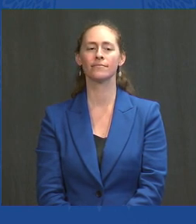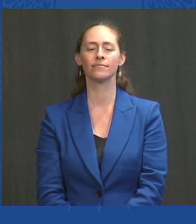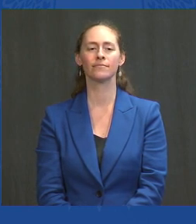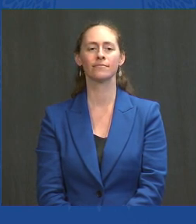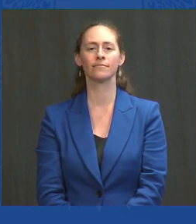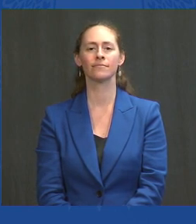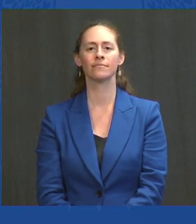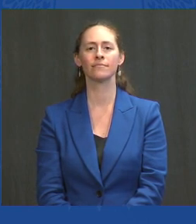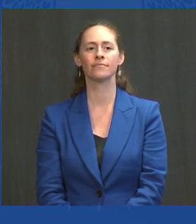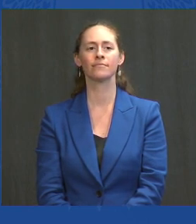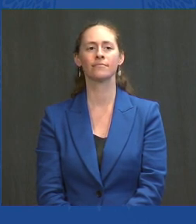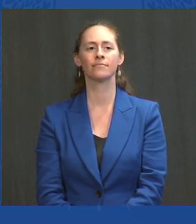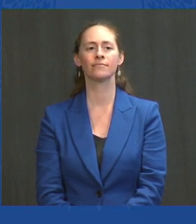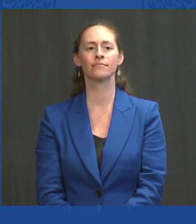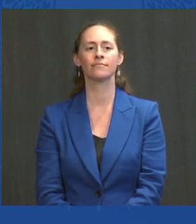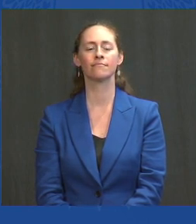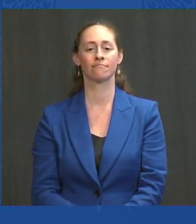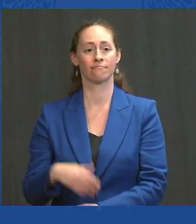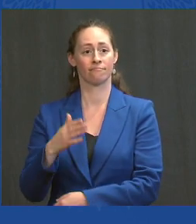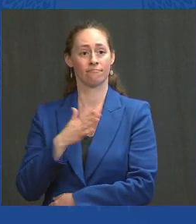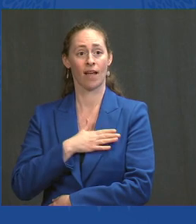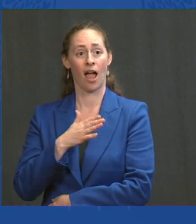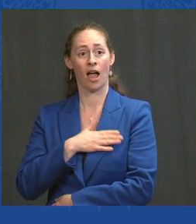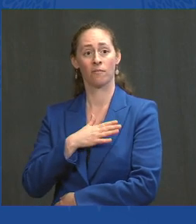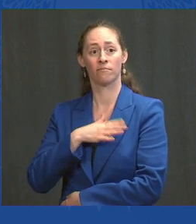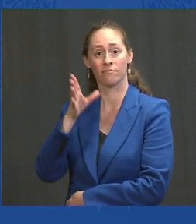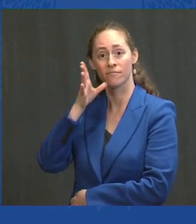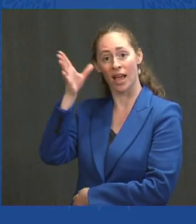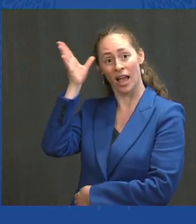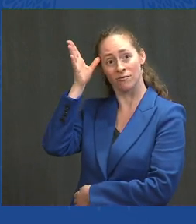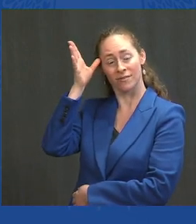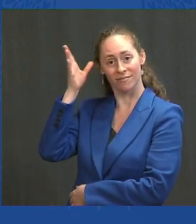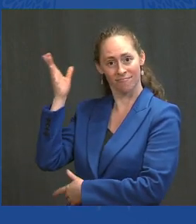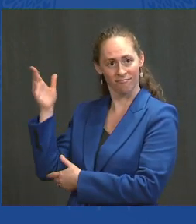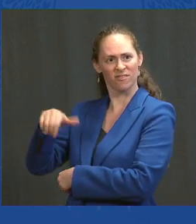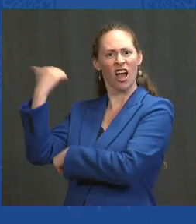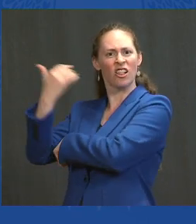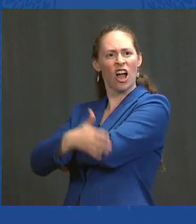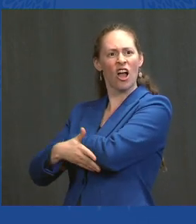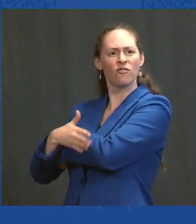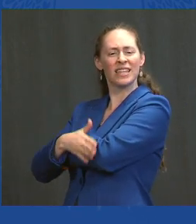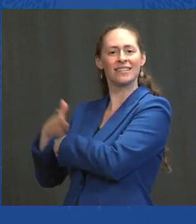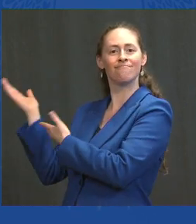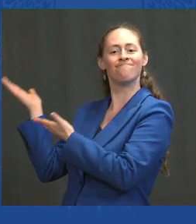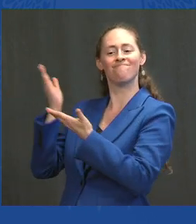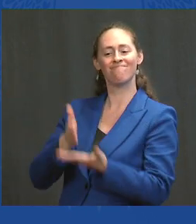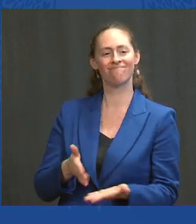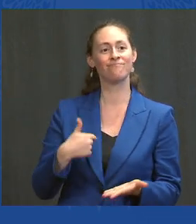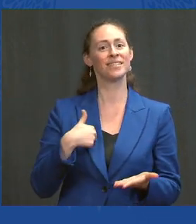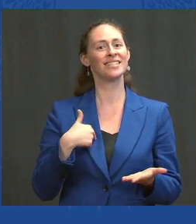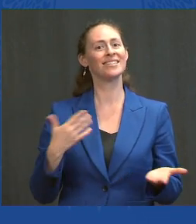My parents brought me to this country in 1960. We were political refugees,